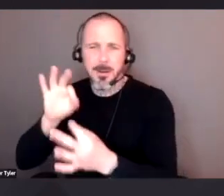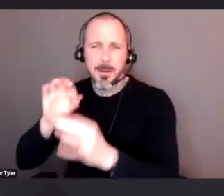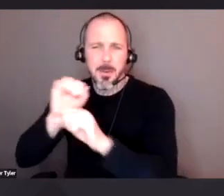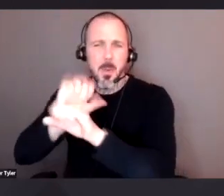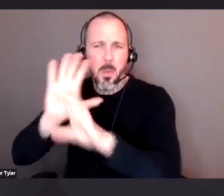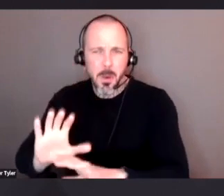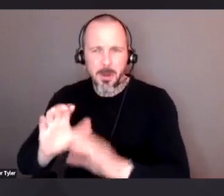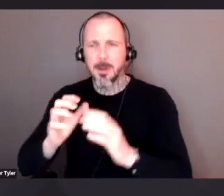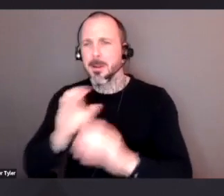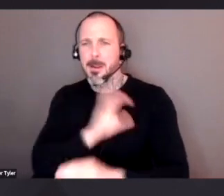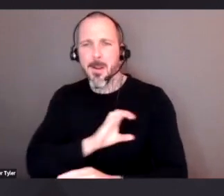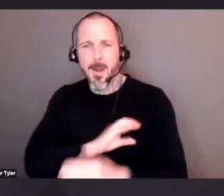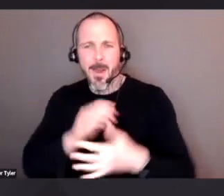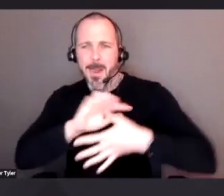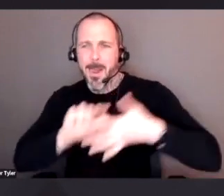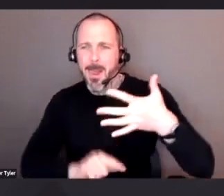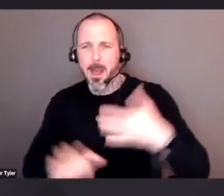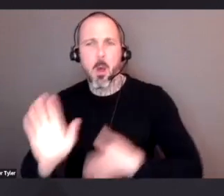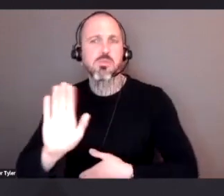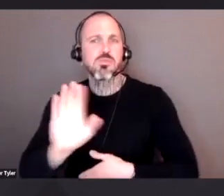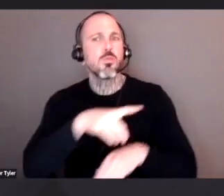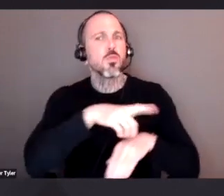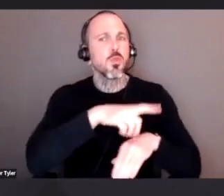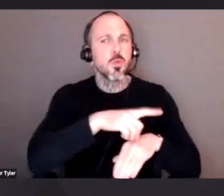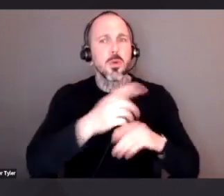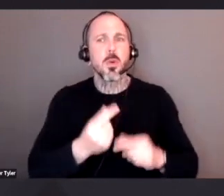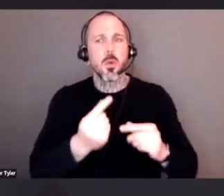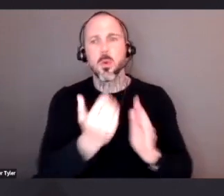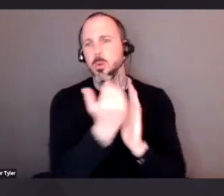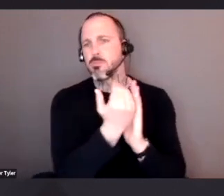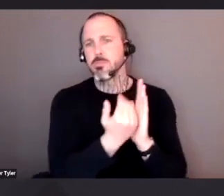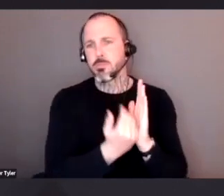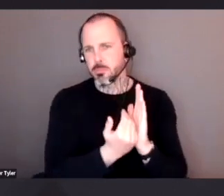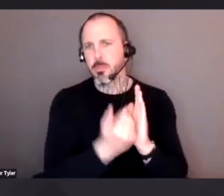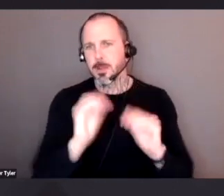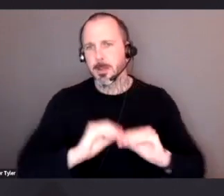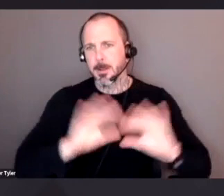to be eligible for the position despite this not being relevant to the role.